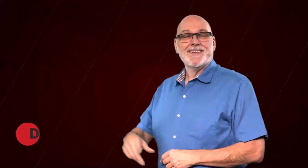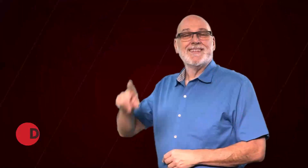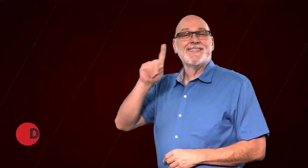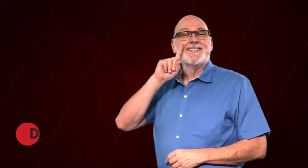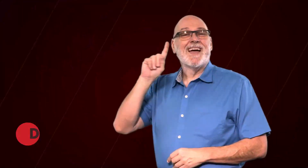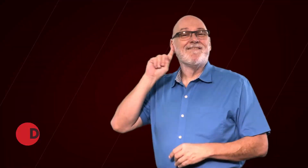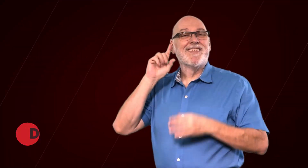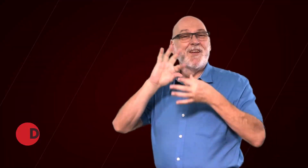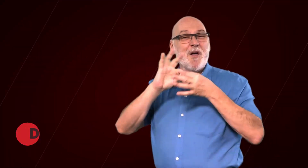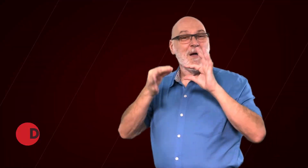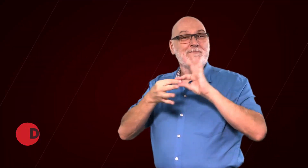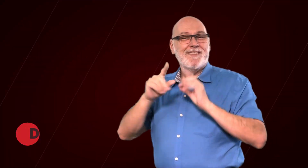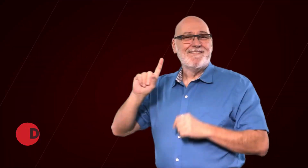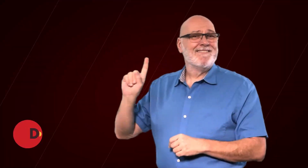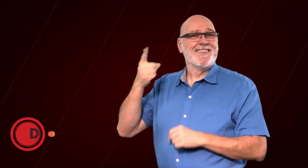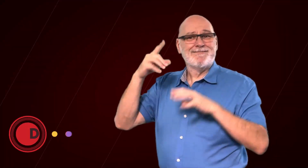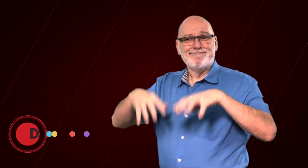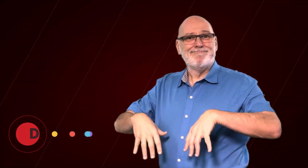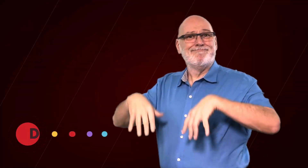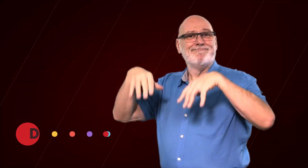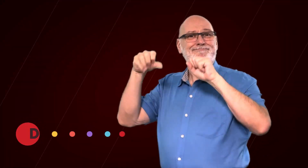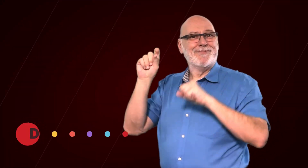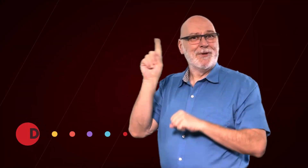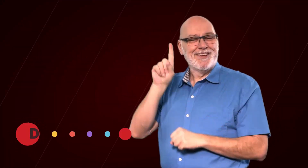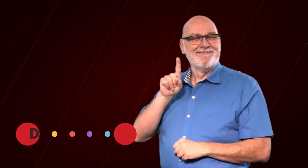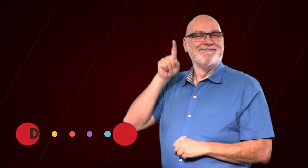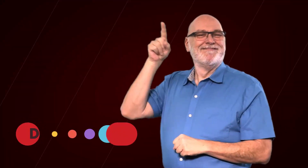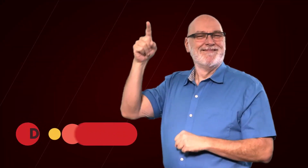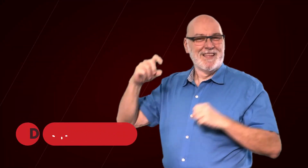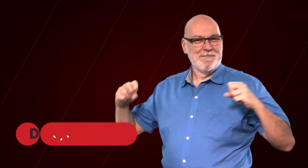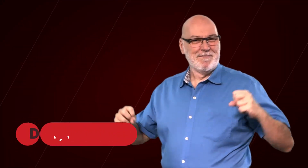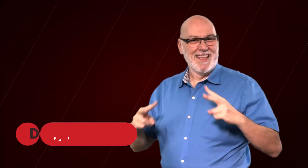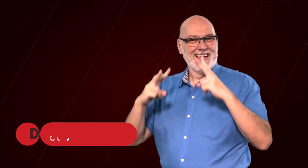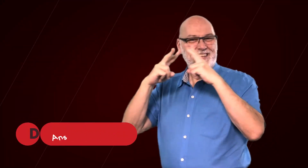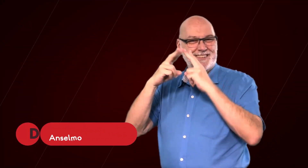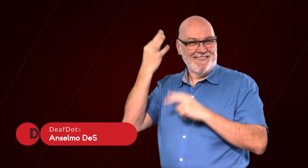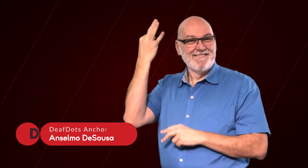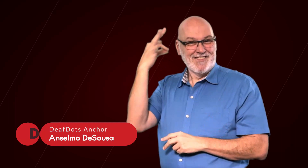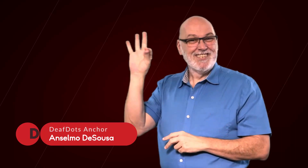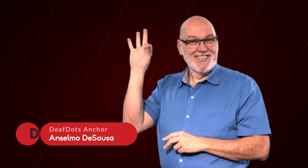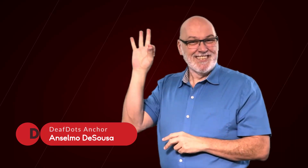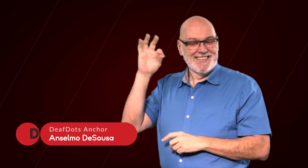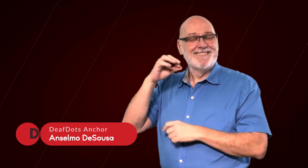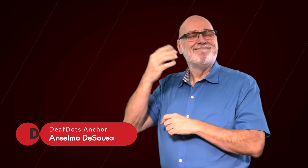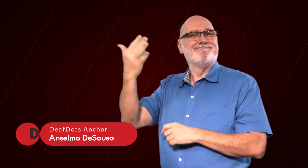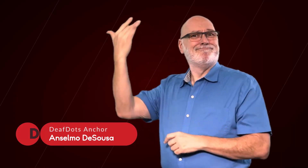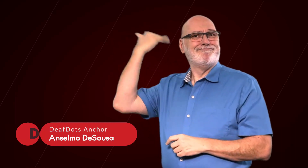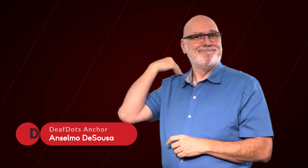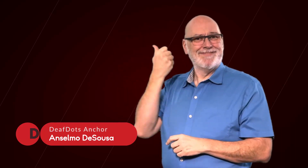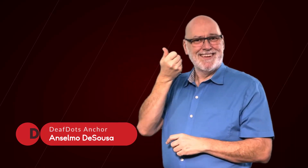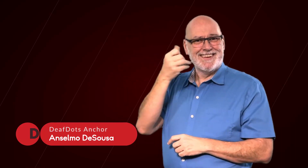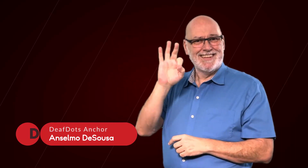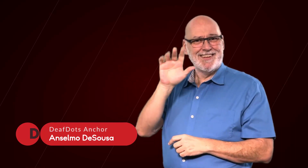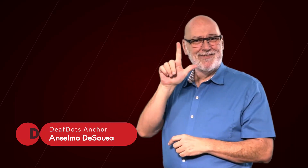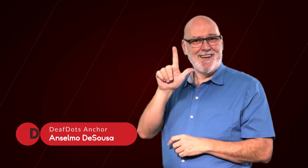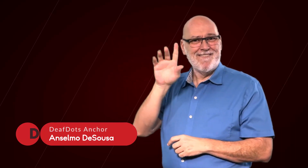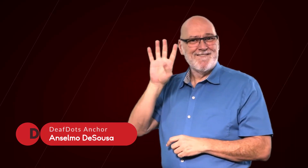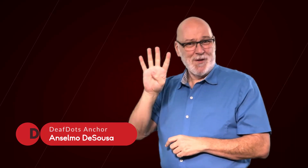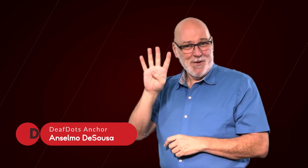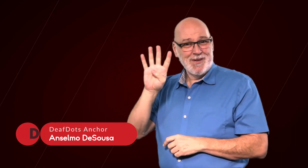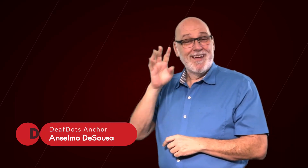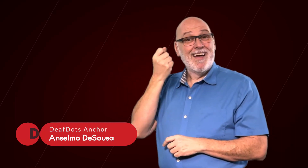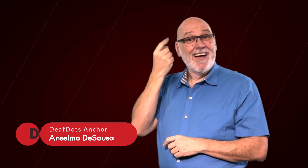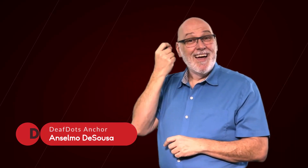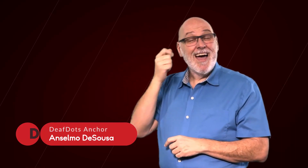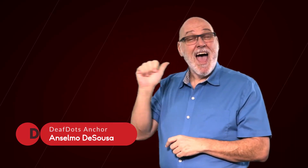[Anselmo]: The first Deaflympics was held in Paris in 1924